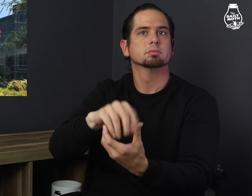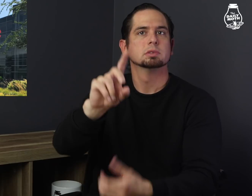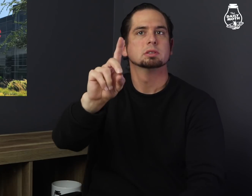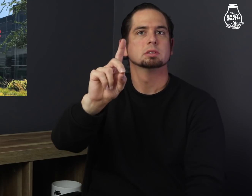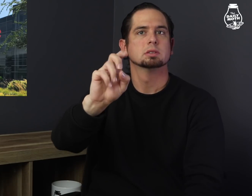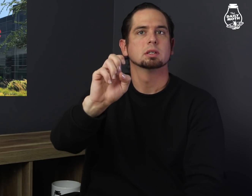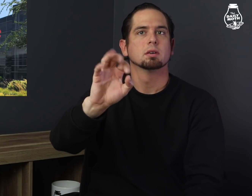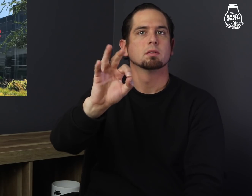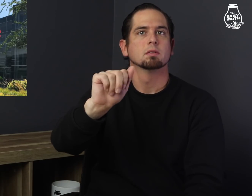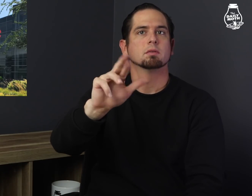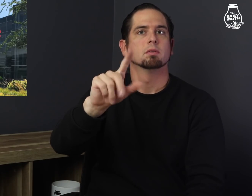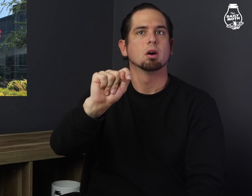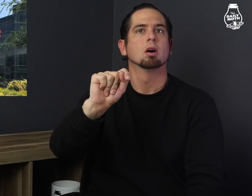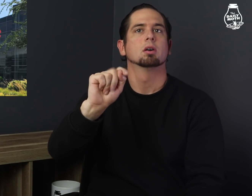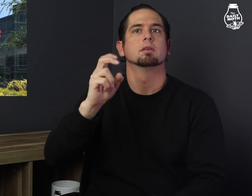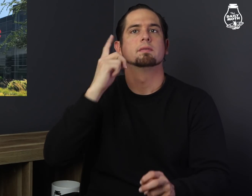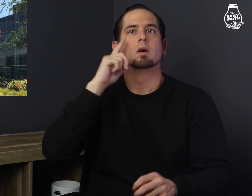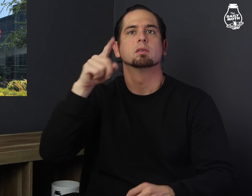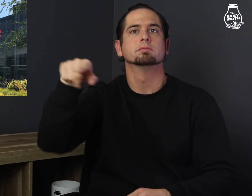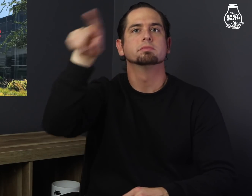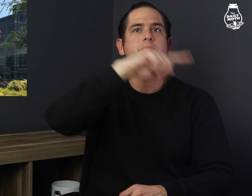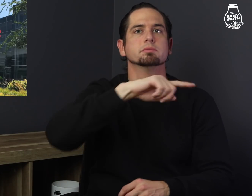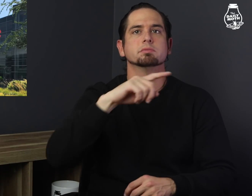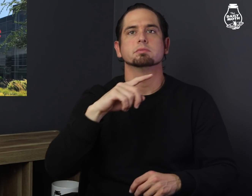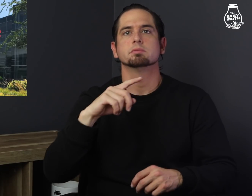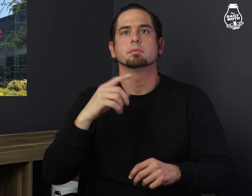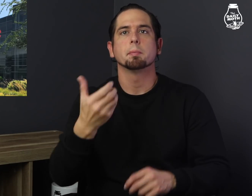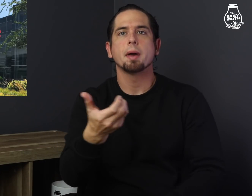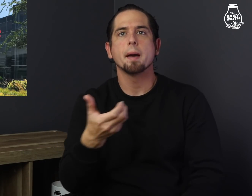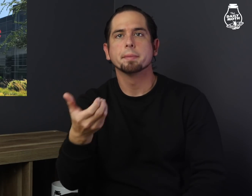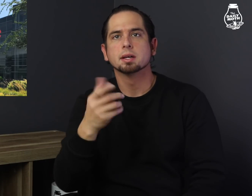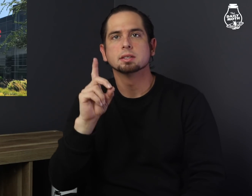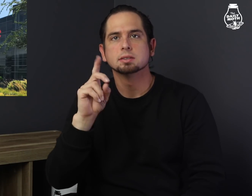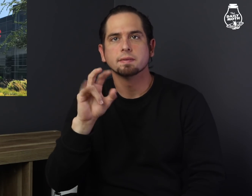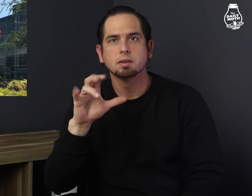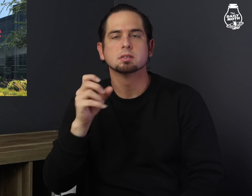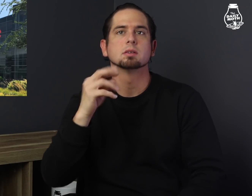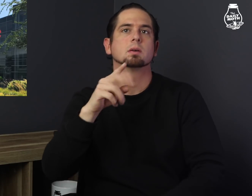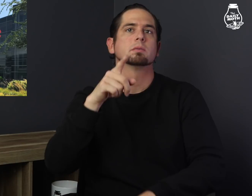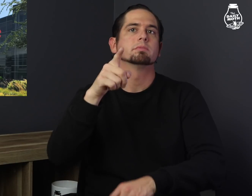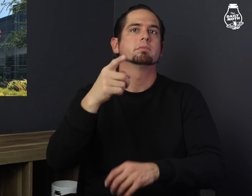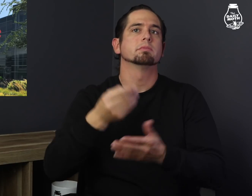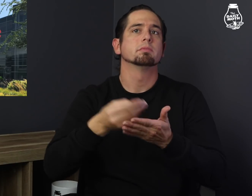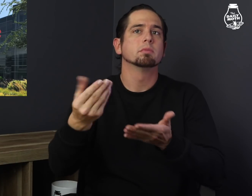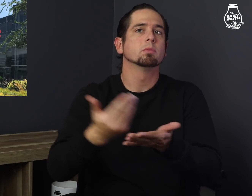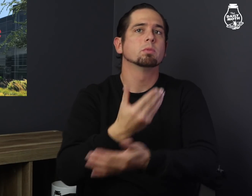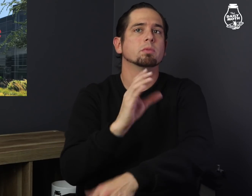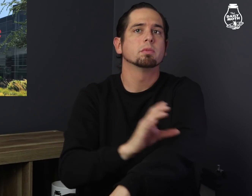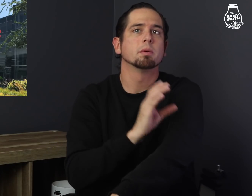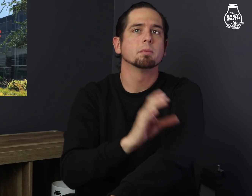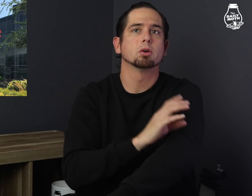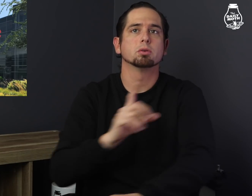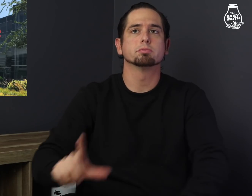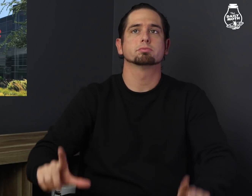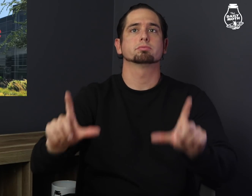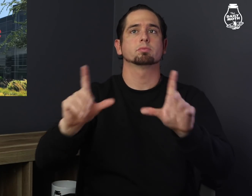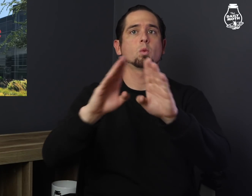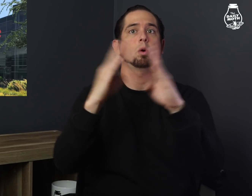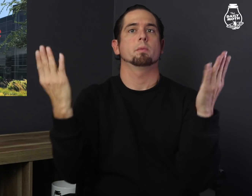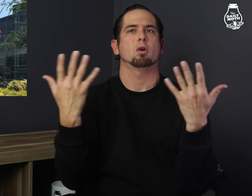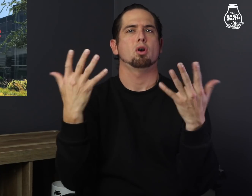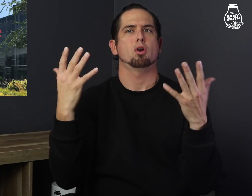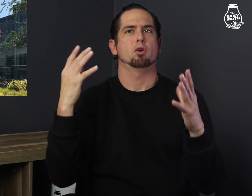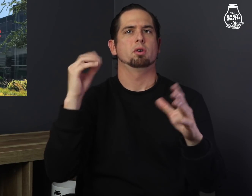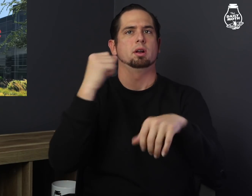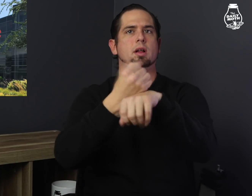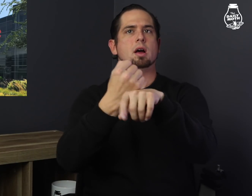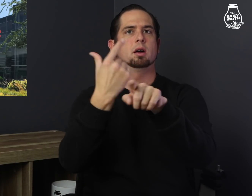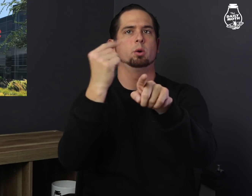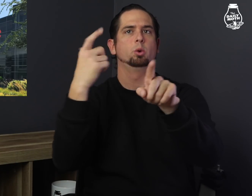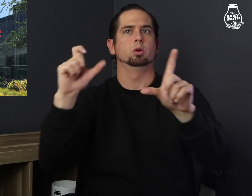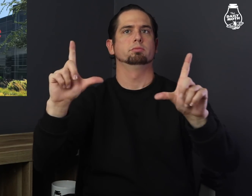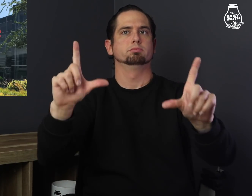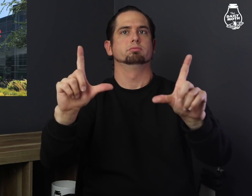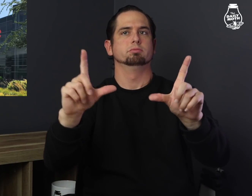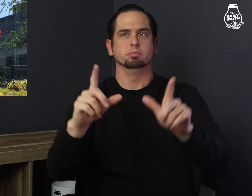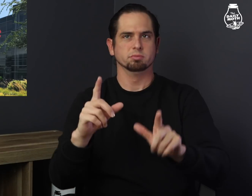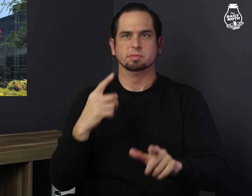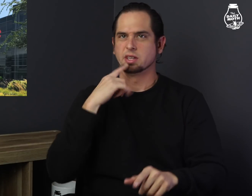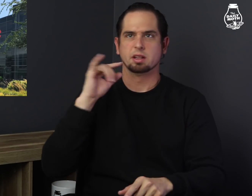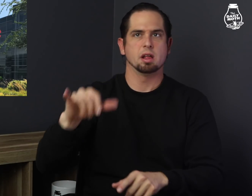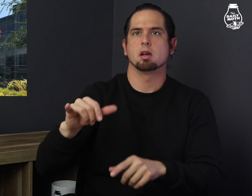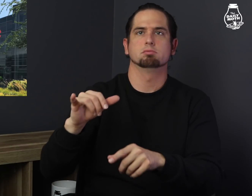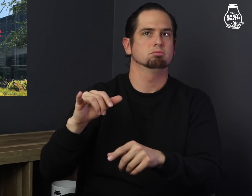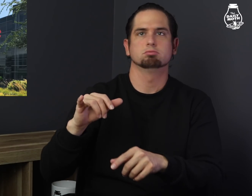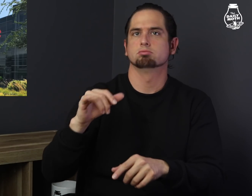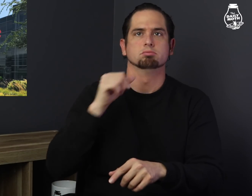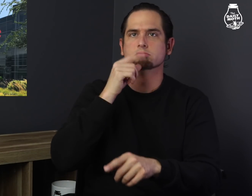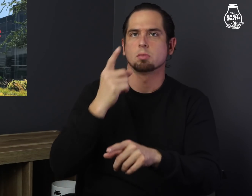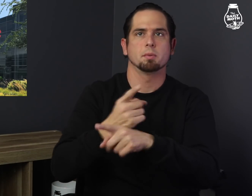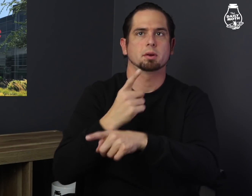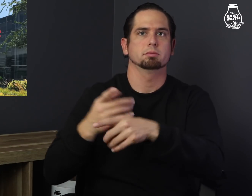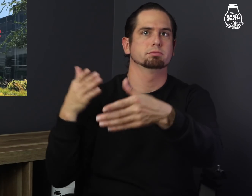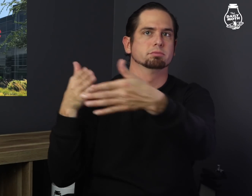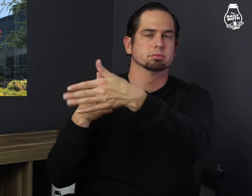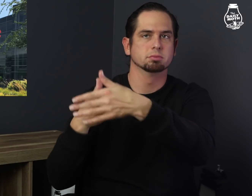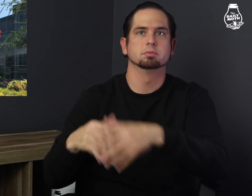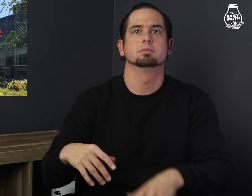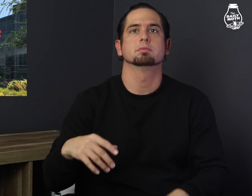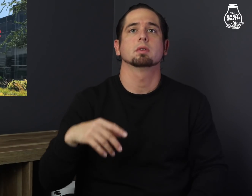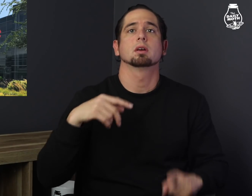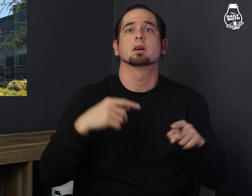as the default in browsers and on mobile devices.